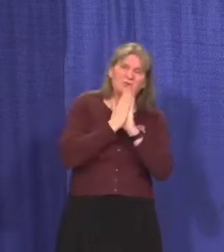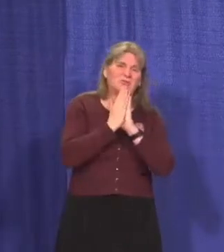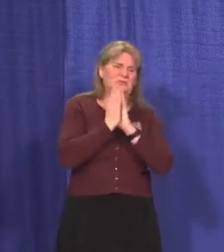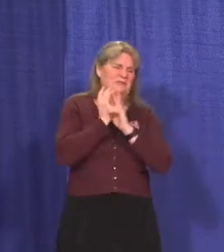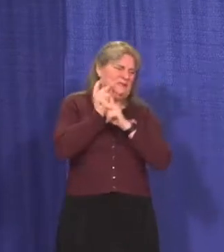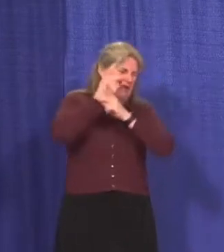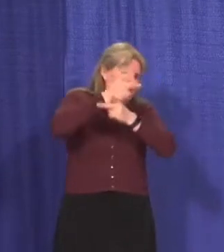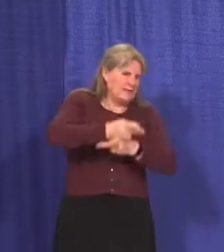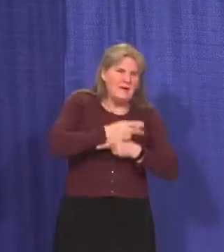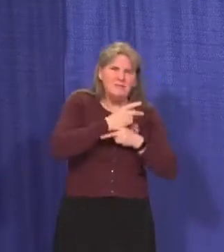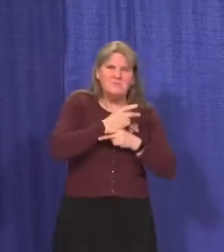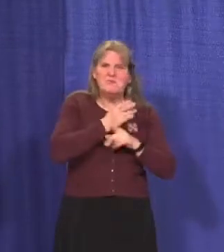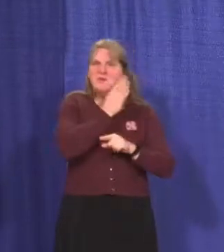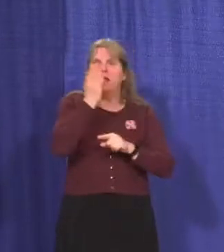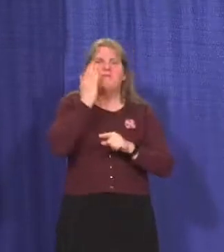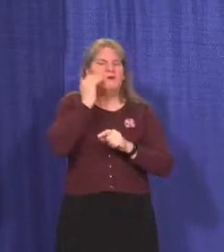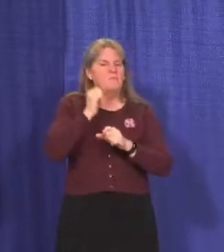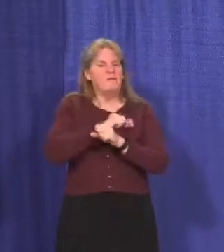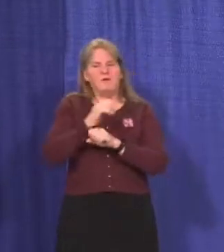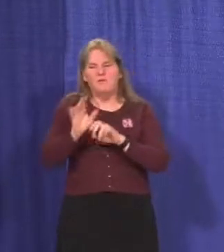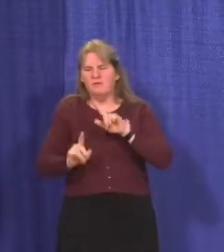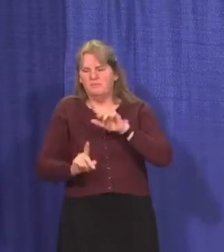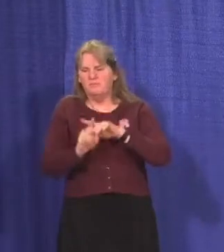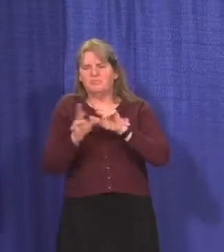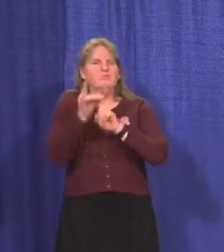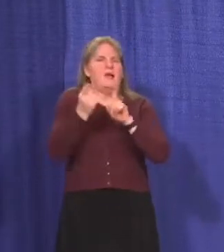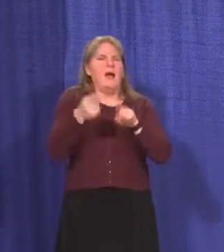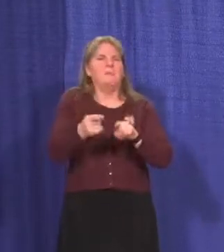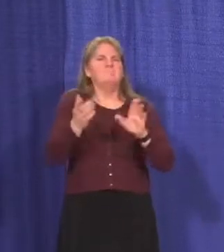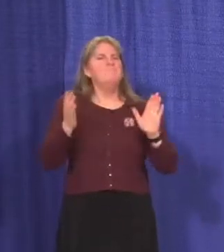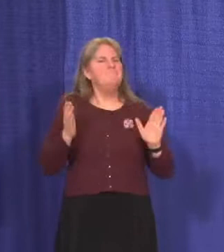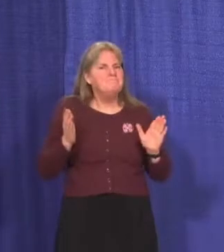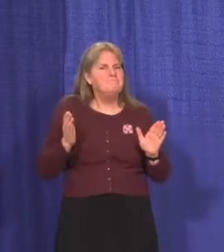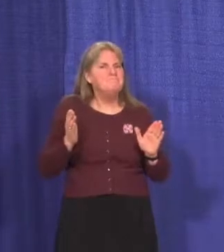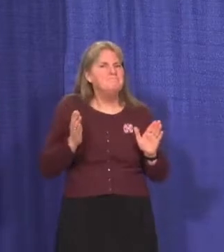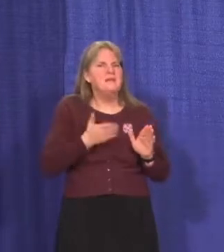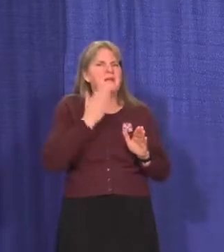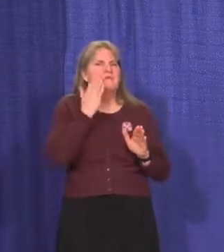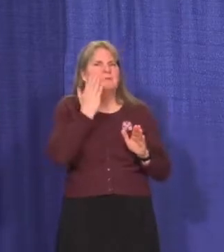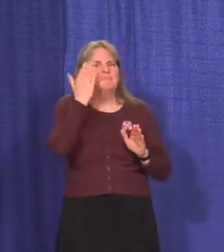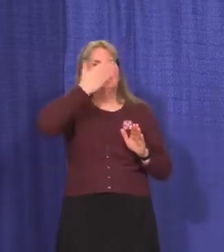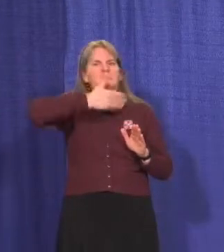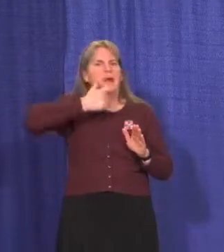COVID and we need to be careful